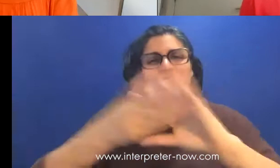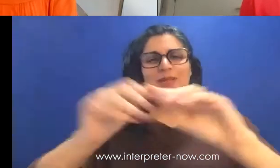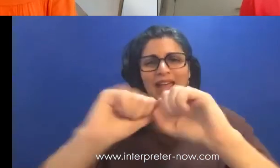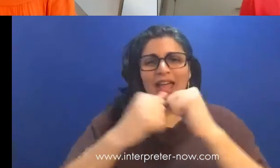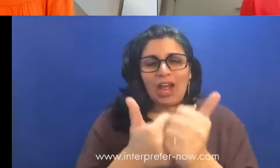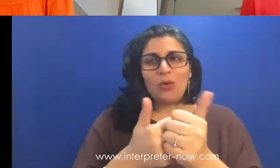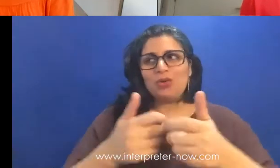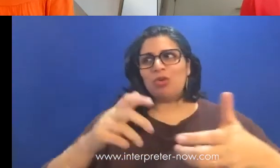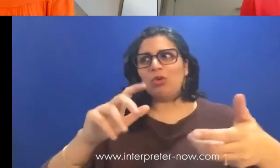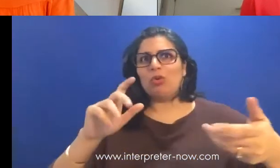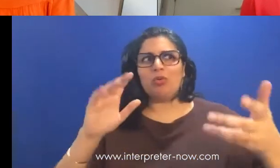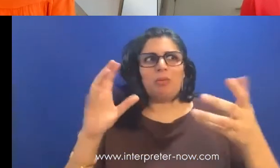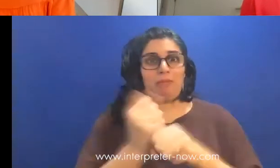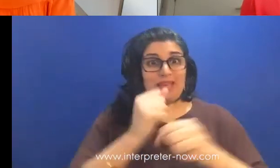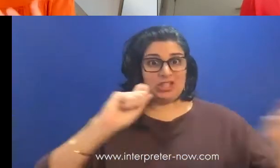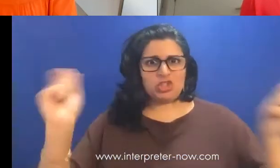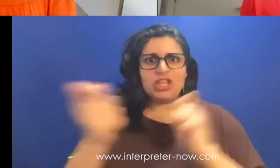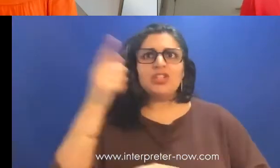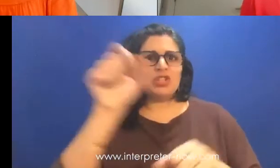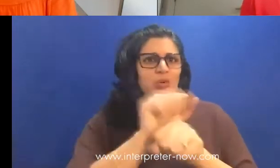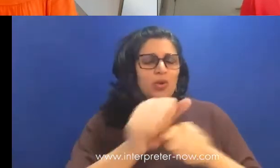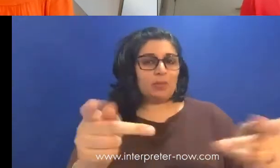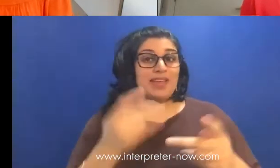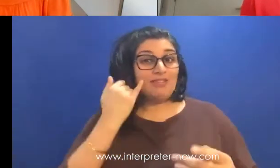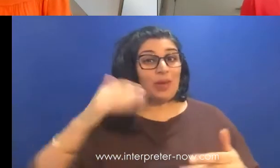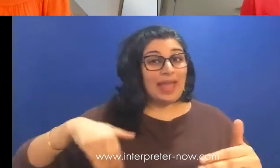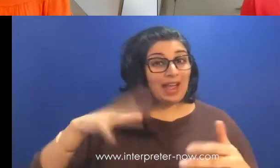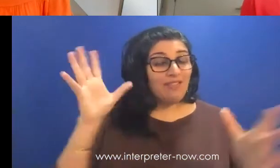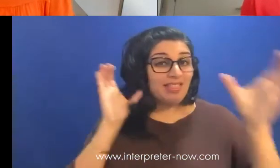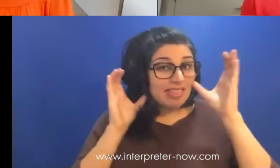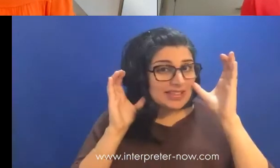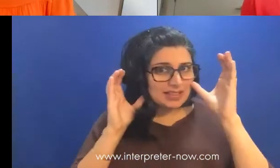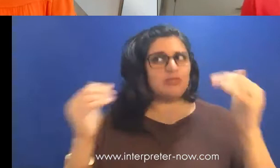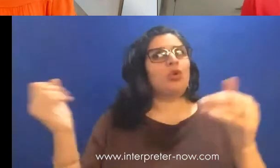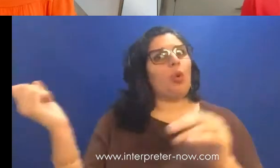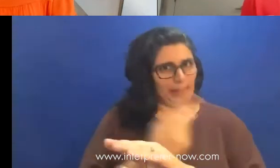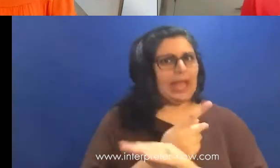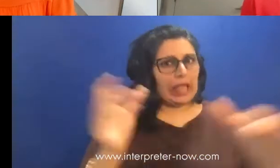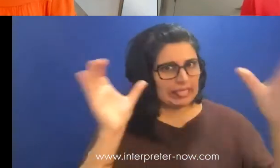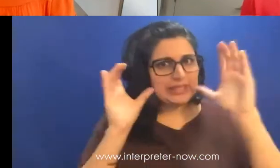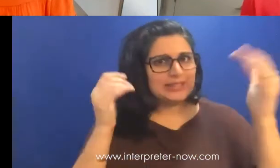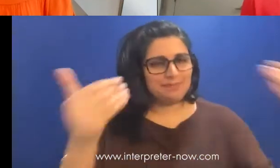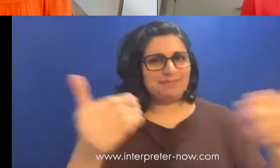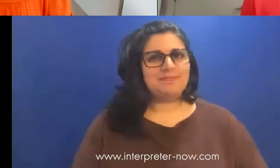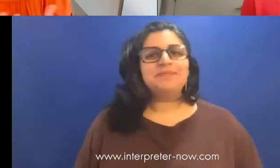If you haven't listened to those episodes, please go back and listen to those as well.